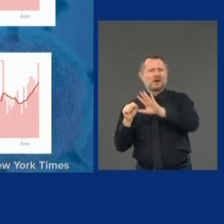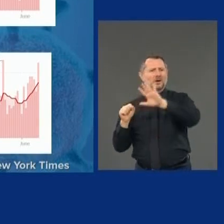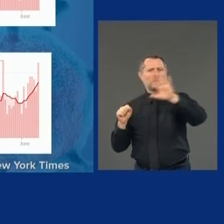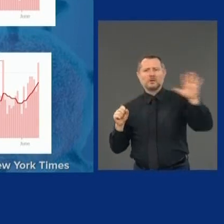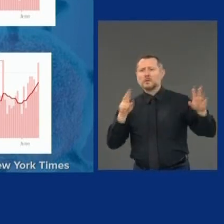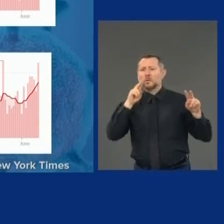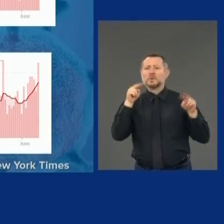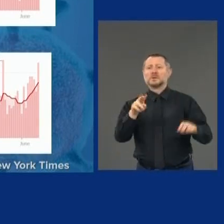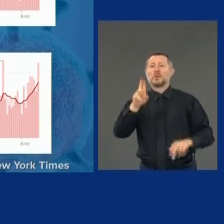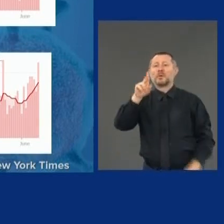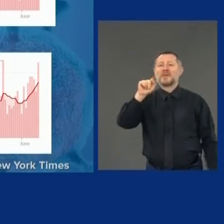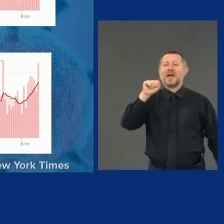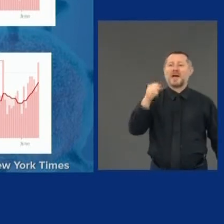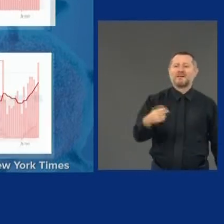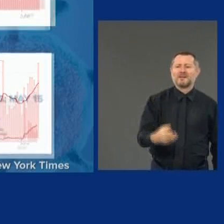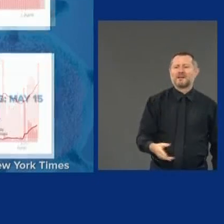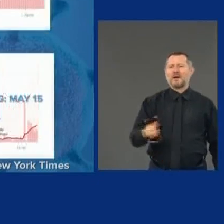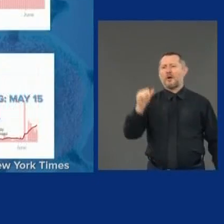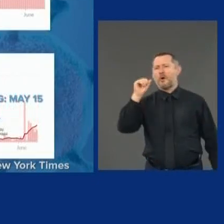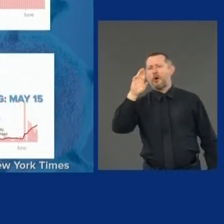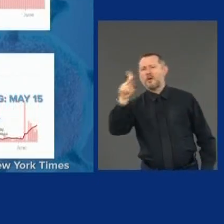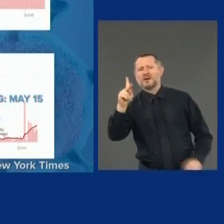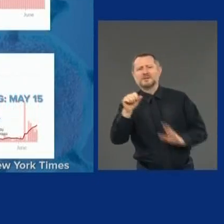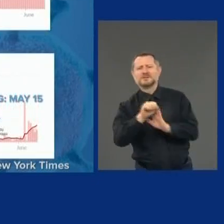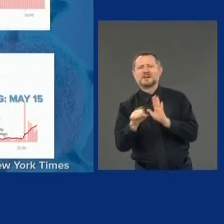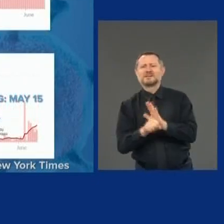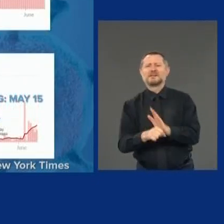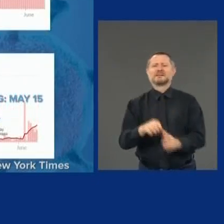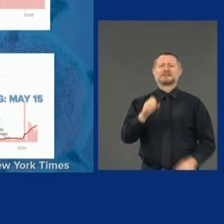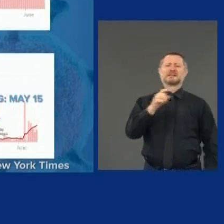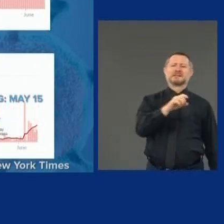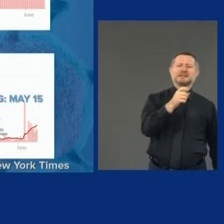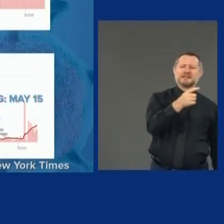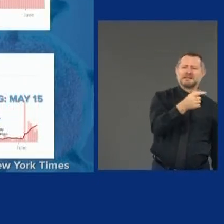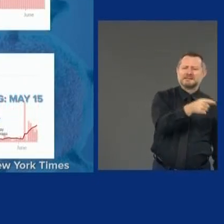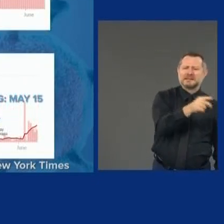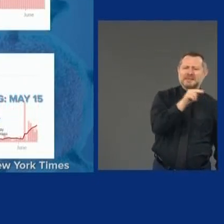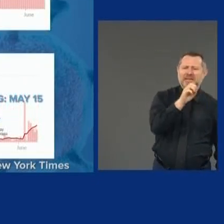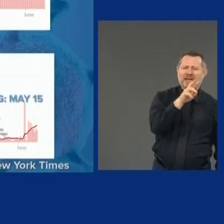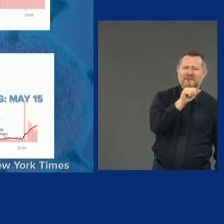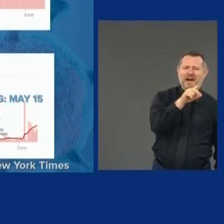I MEAN, IT IS ALL ACROSS THE COUNTRY. LOOK AT UTAH.